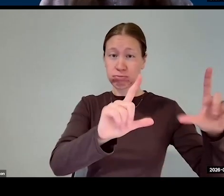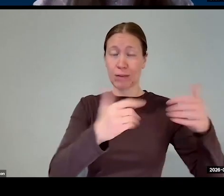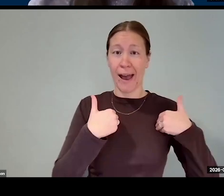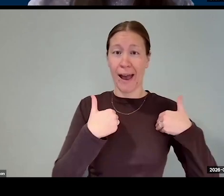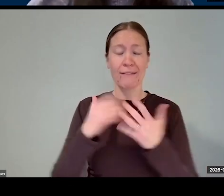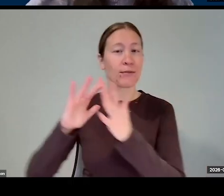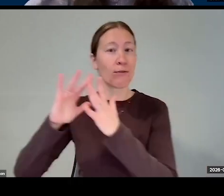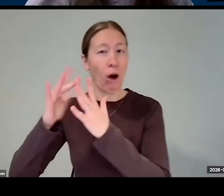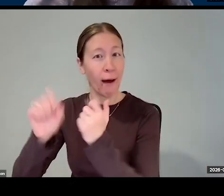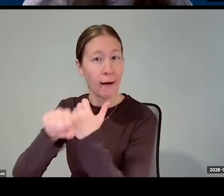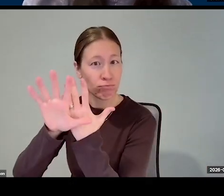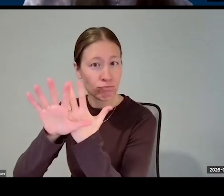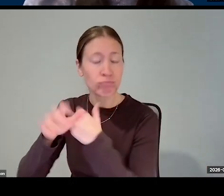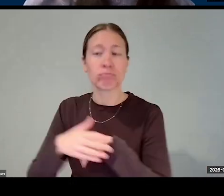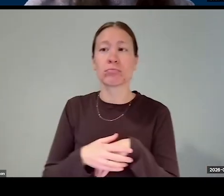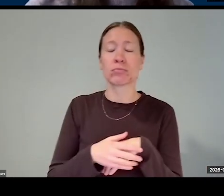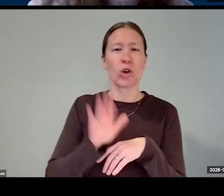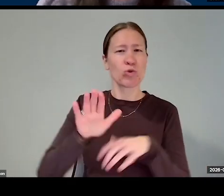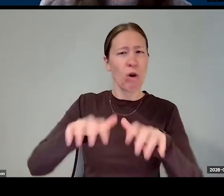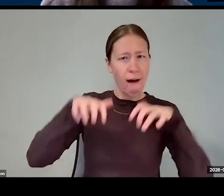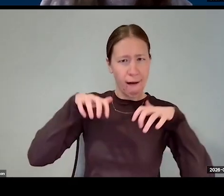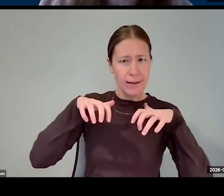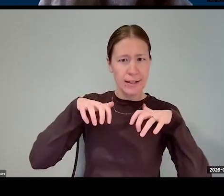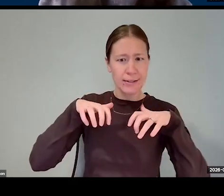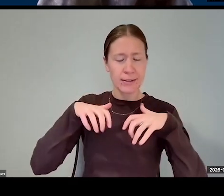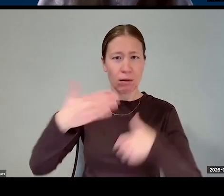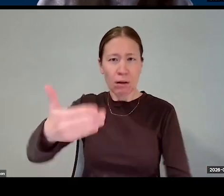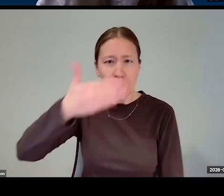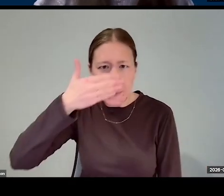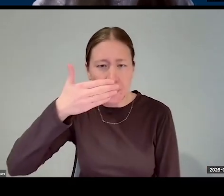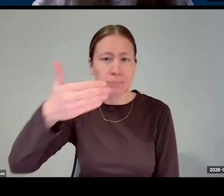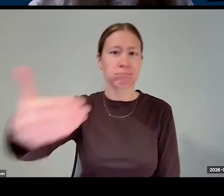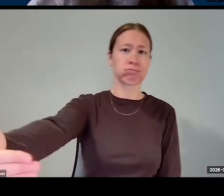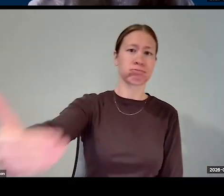How far away will the audience be from the screen? How large of a display